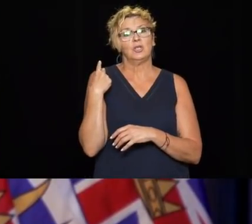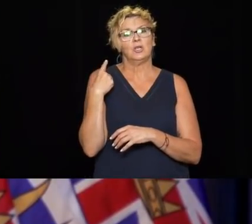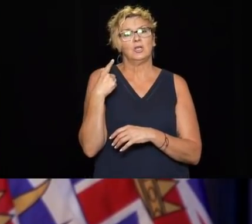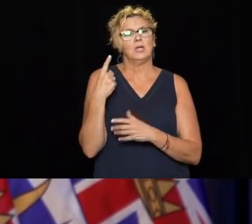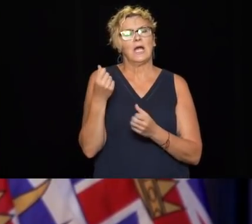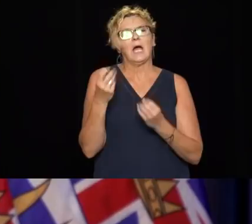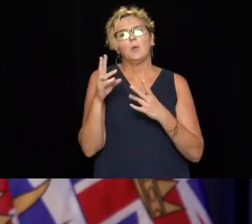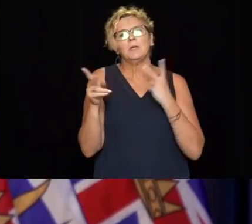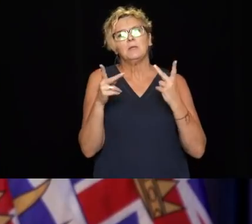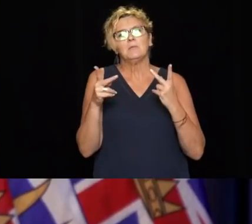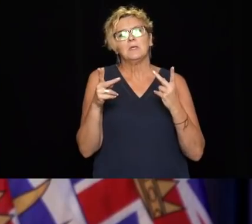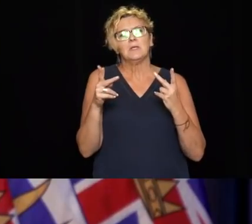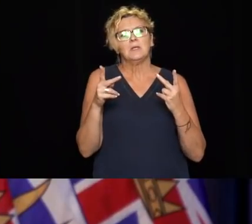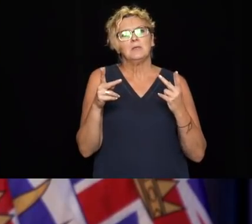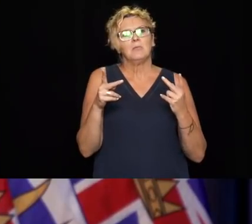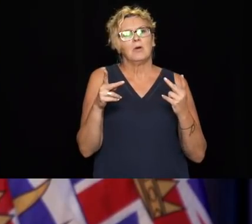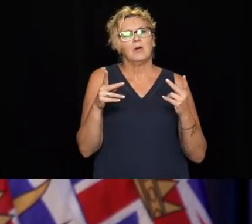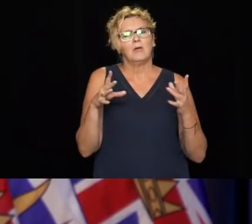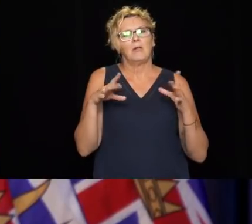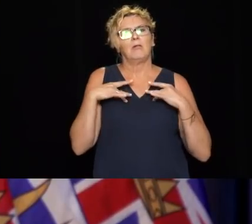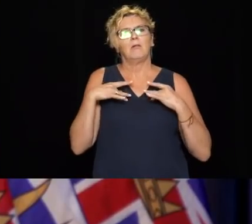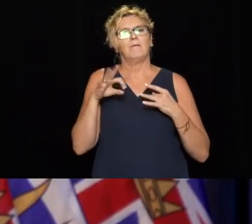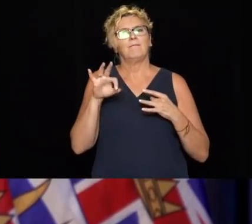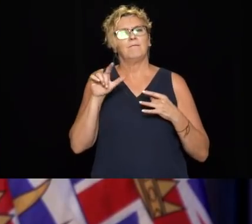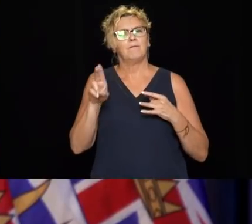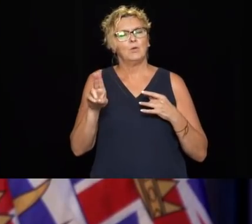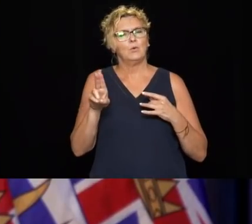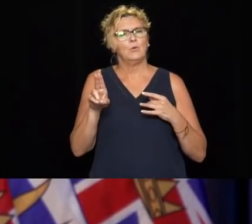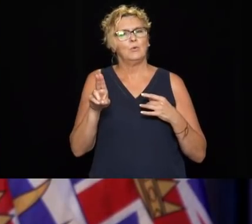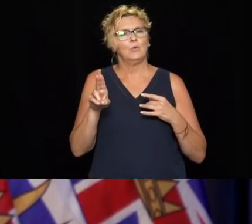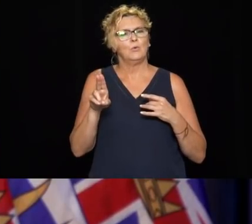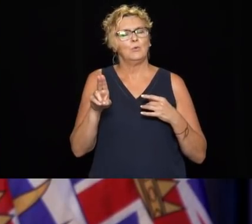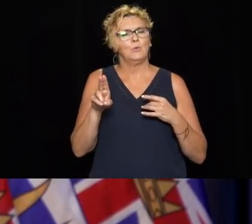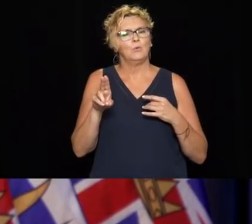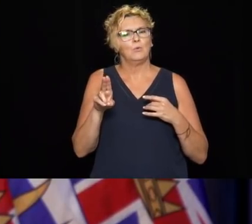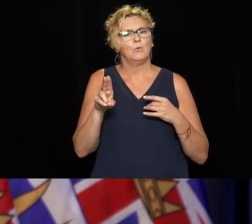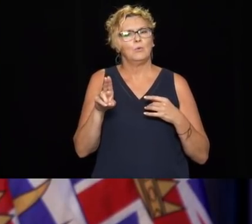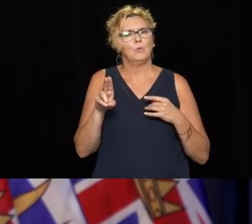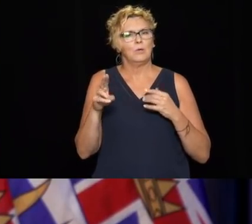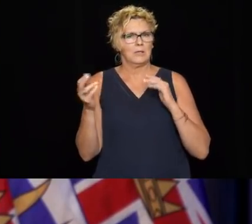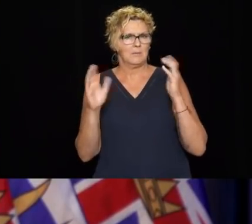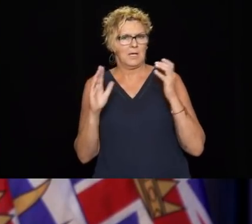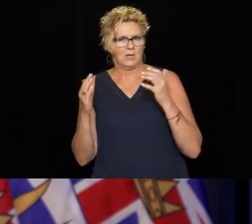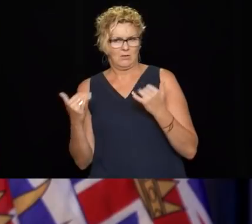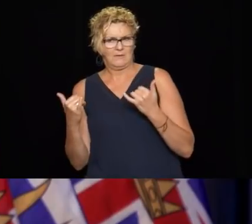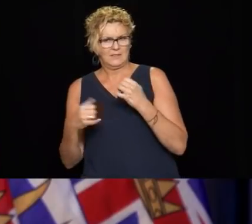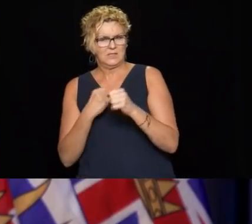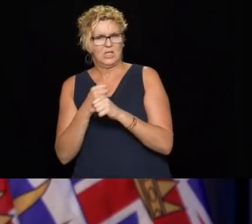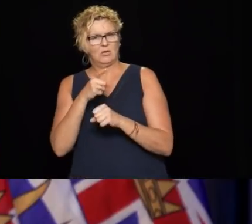to take the vaccine what were the numbers last year pre-pandemic and how you increase those numbers this year in the midst of the pandemic